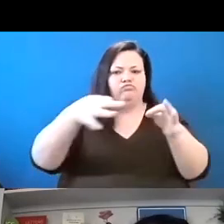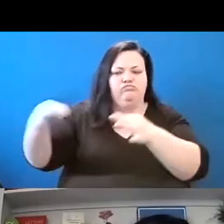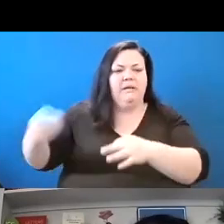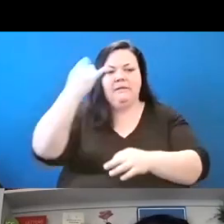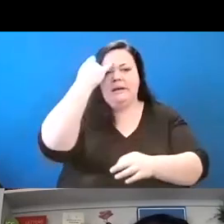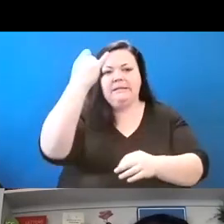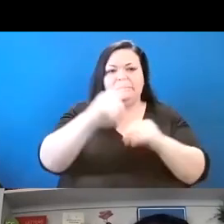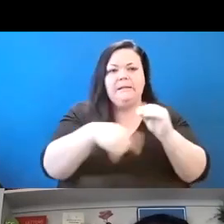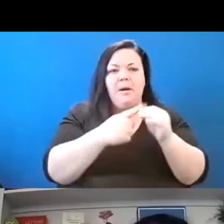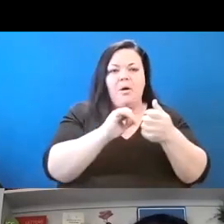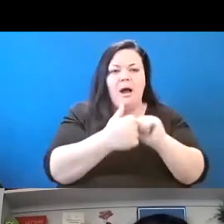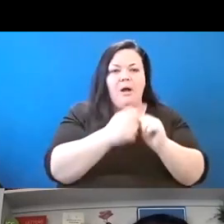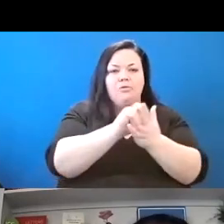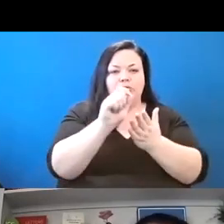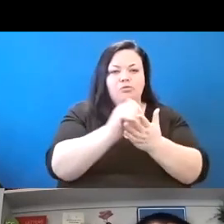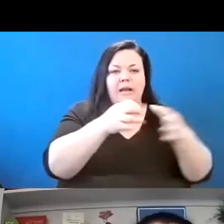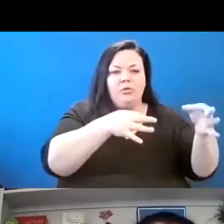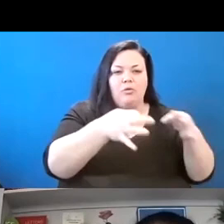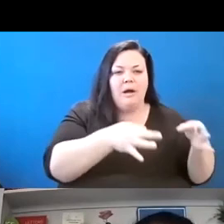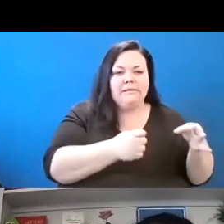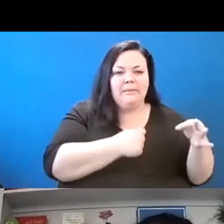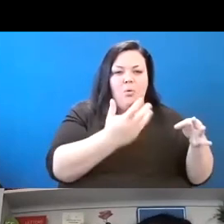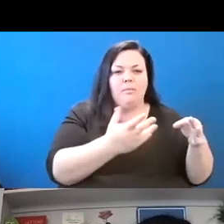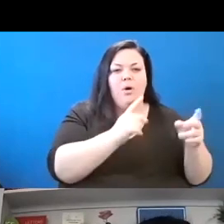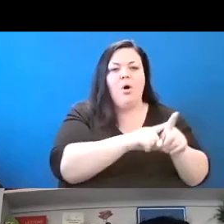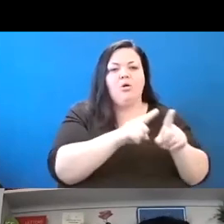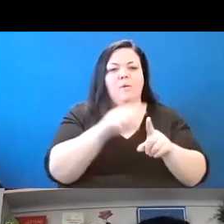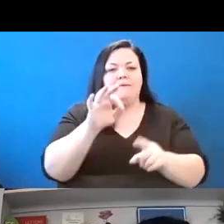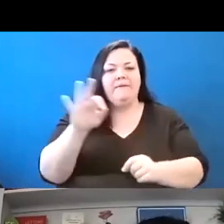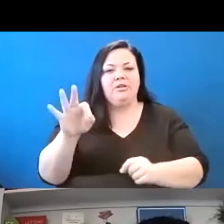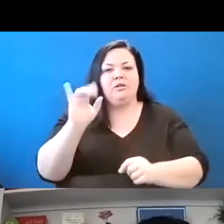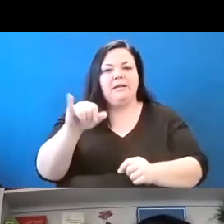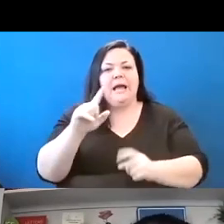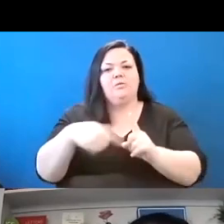to write a classic poem but to write fan fiction that's when we start thinking in somebody else's